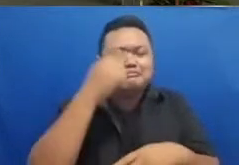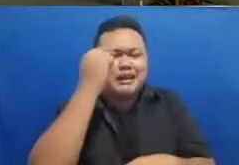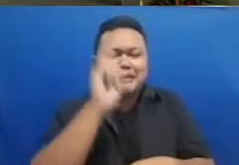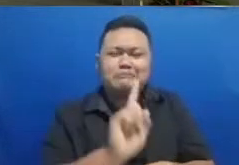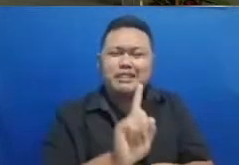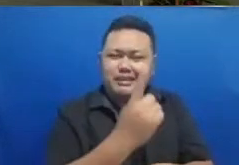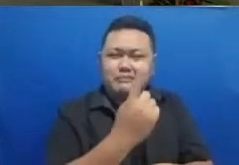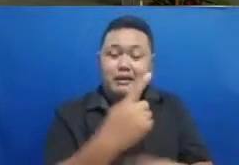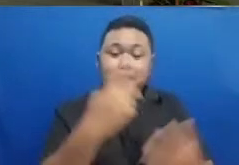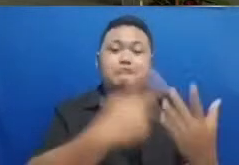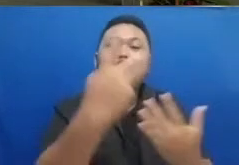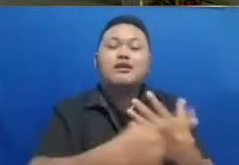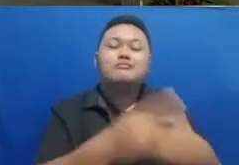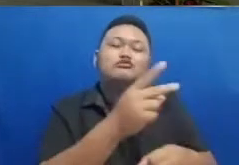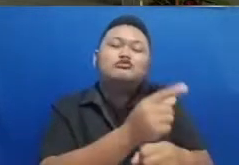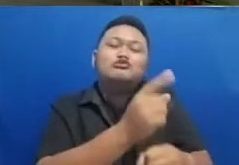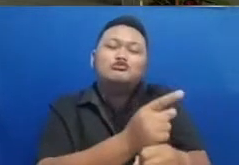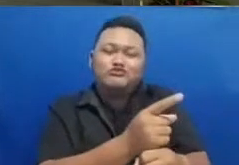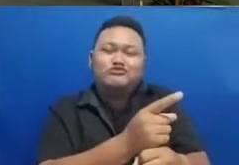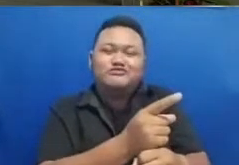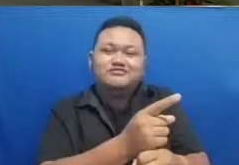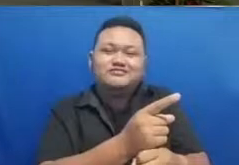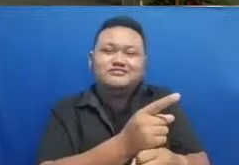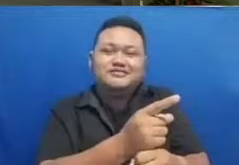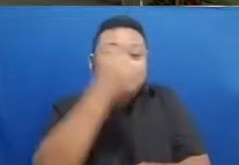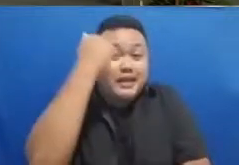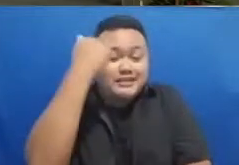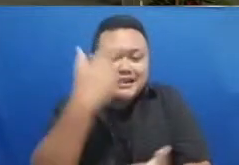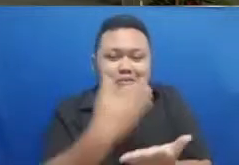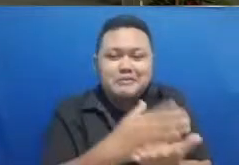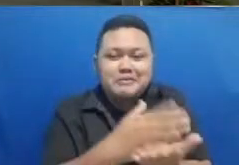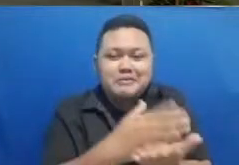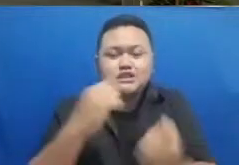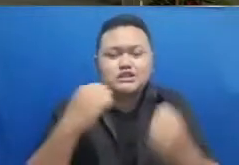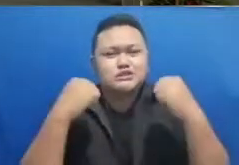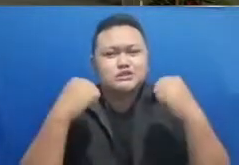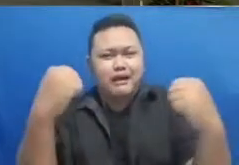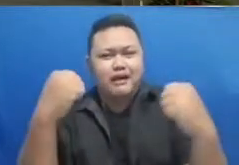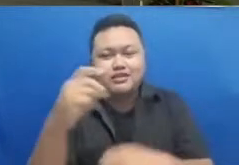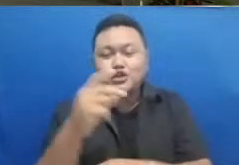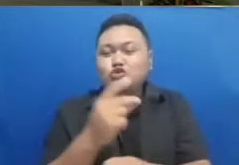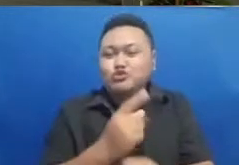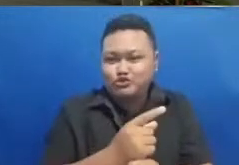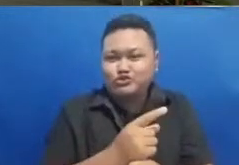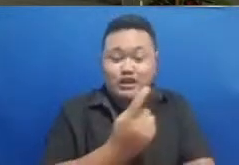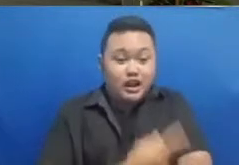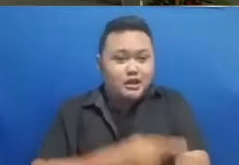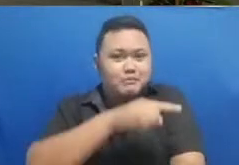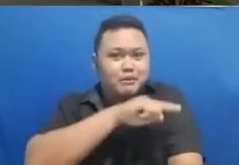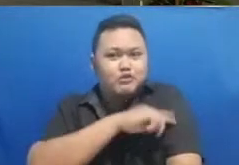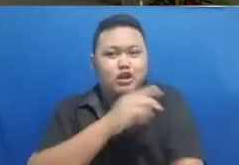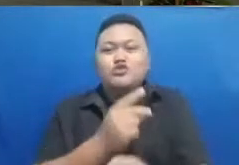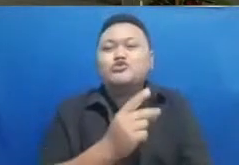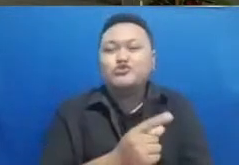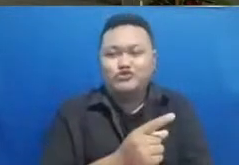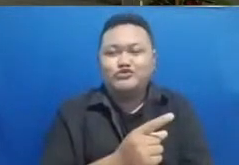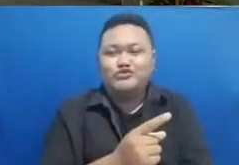program and sharing a series of teachers' enthusiasm for non-technical abilities in adapting to technology Nasa